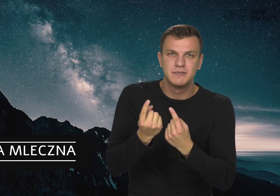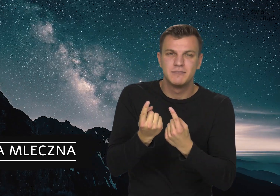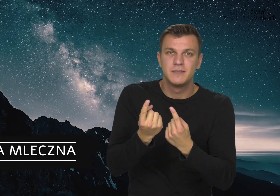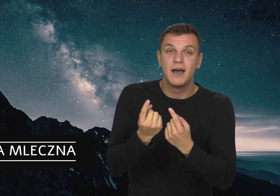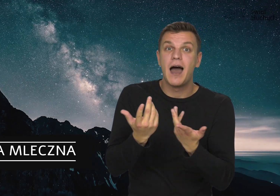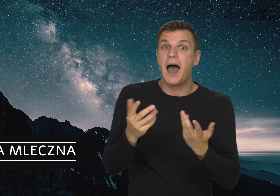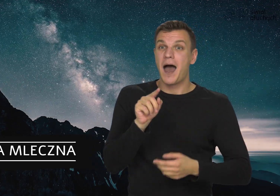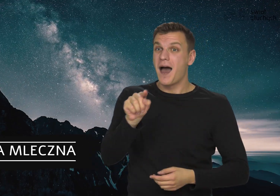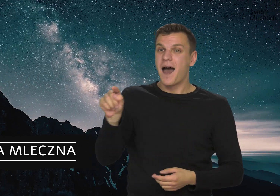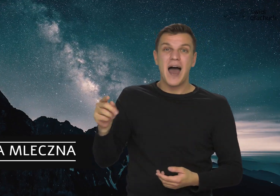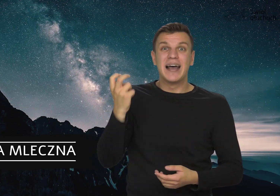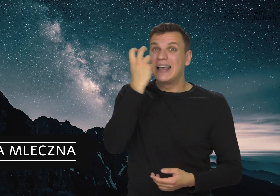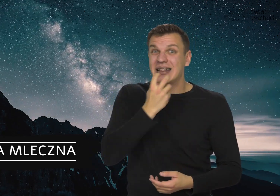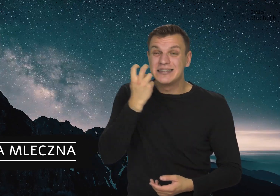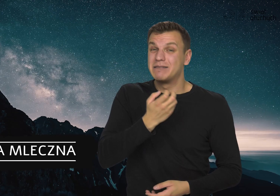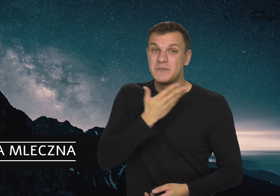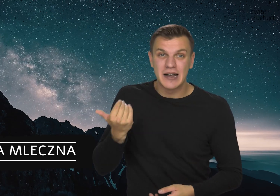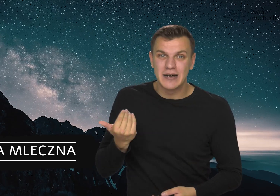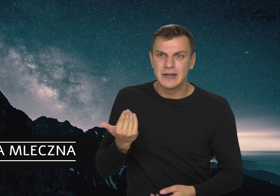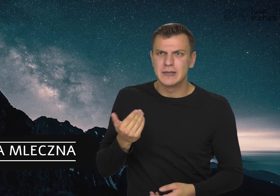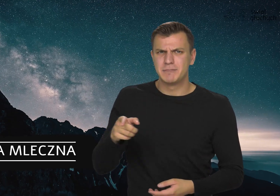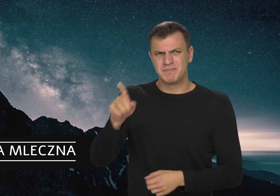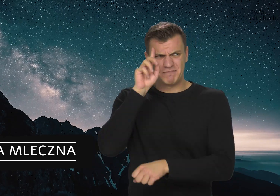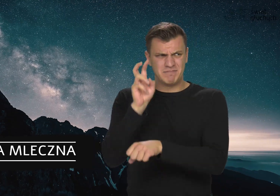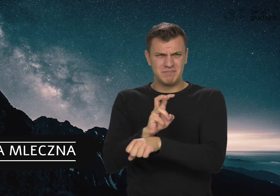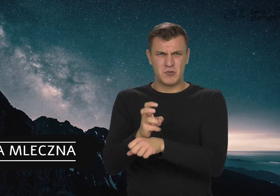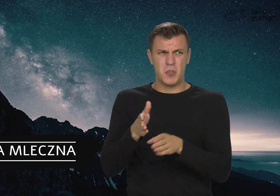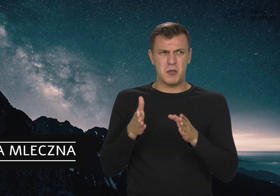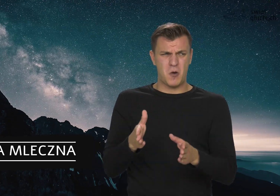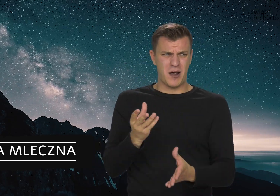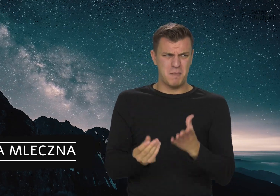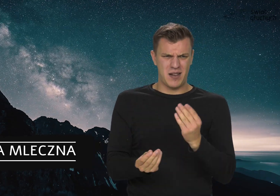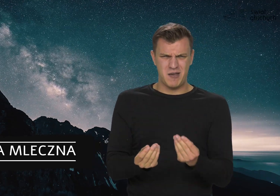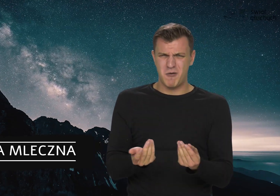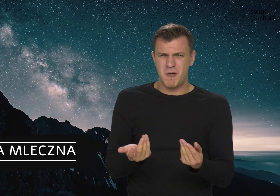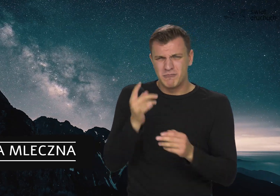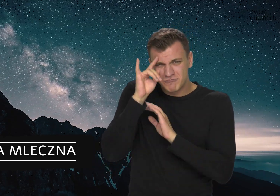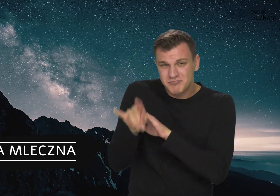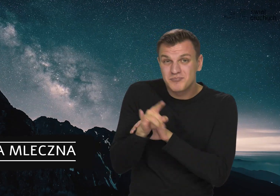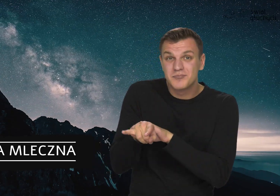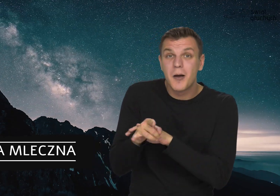Those who aren’t might interpret it as ROAD MILK,